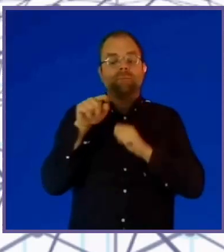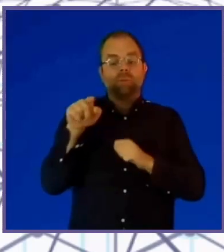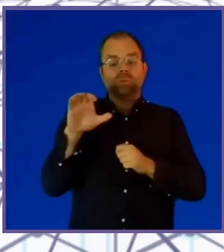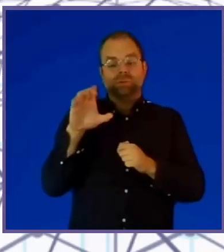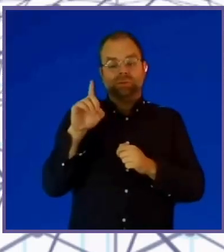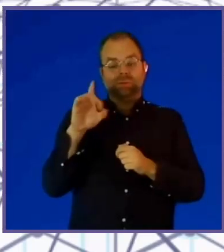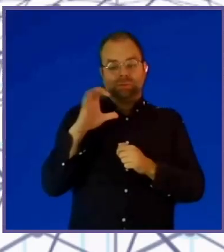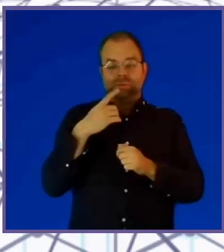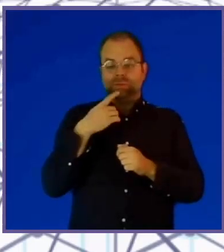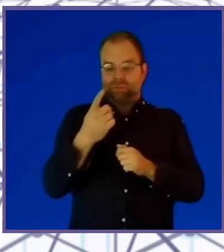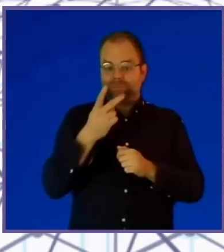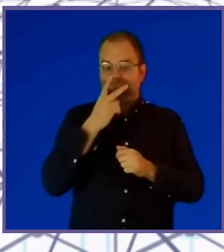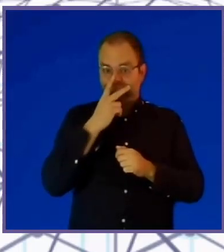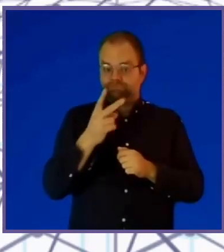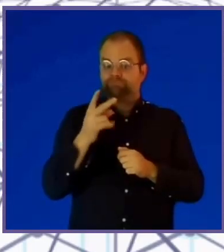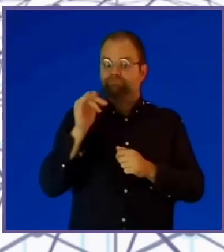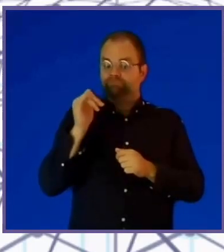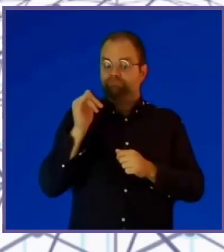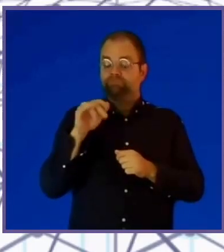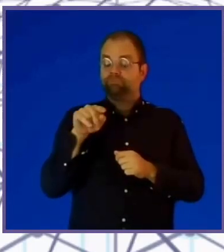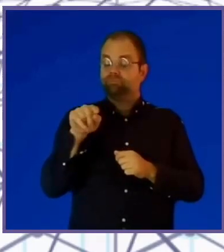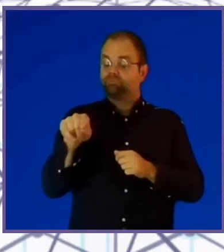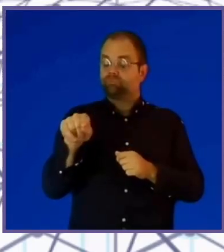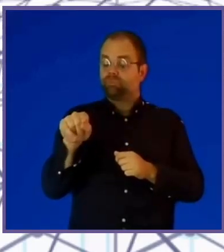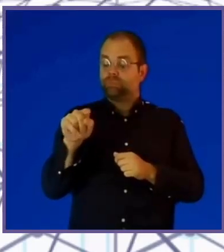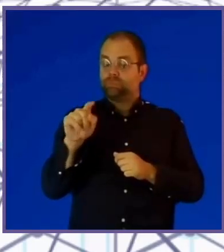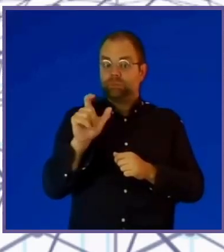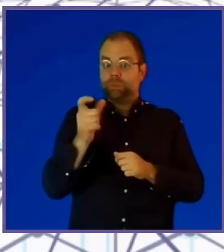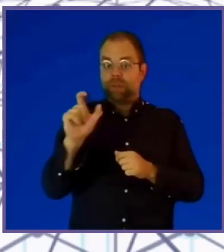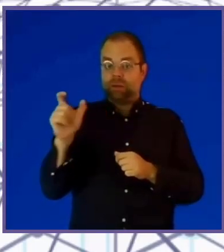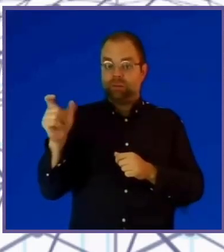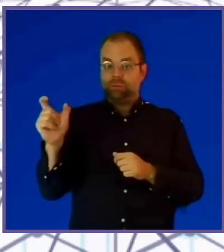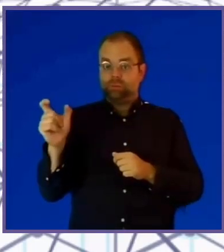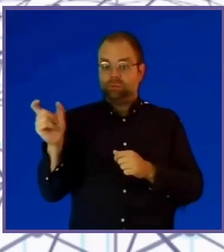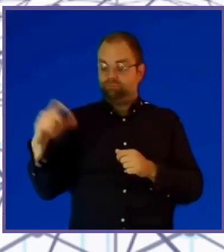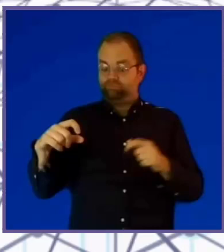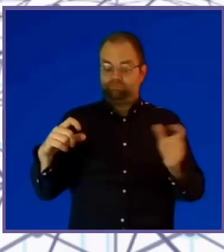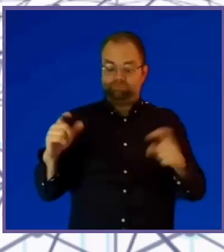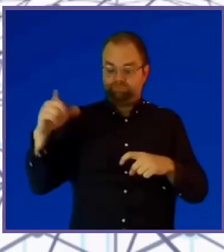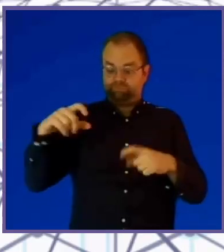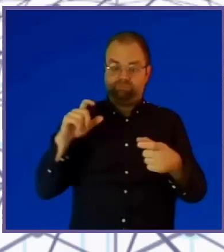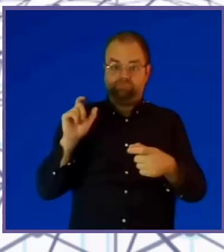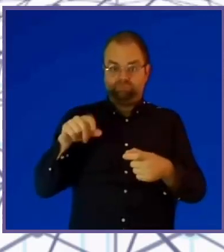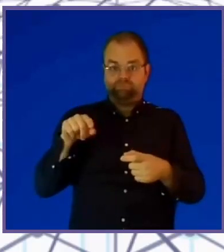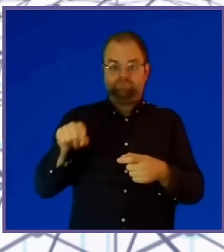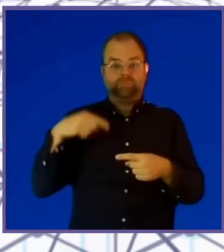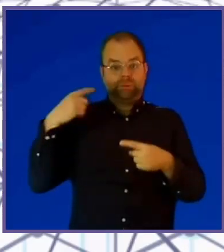So a follow up visit to the wheelchair facility was made to understand the nature of parts